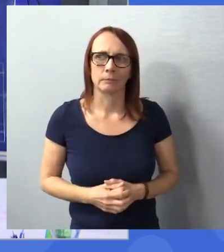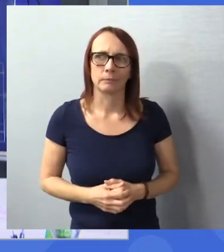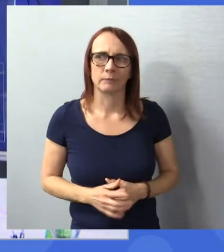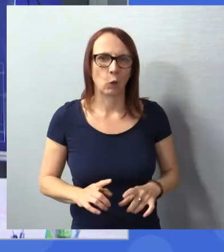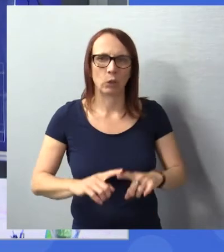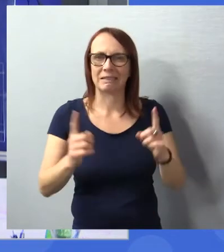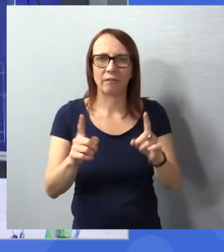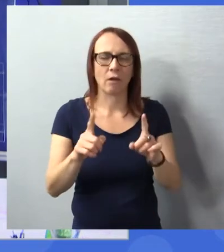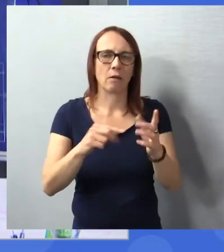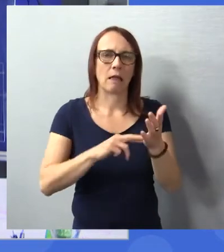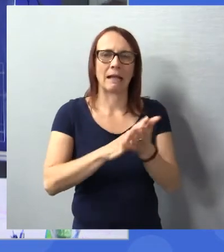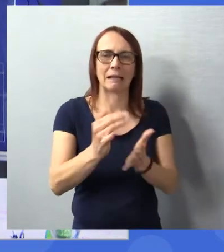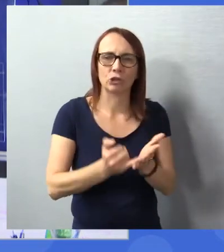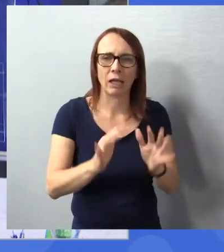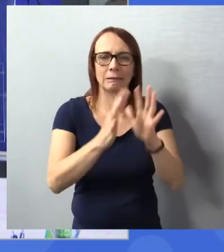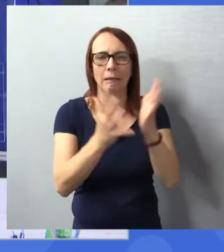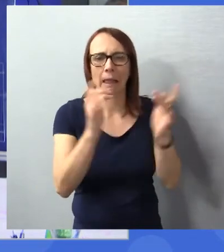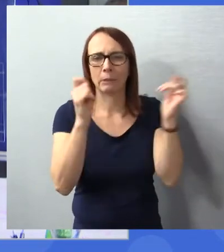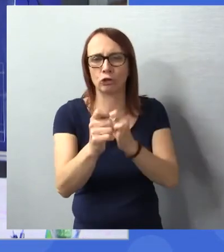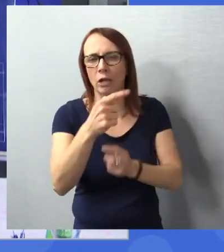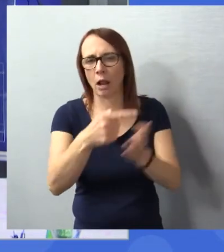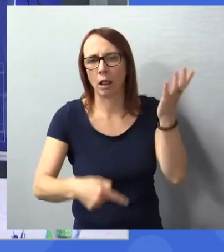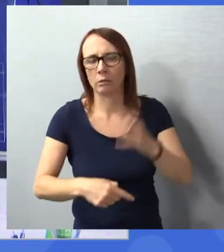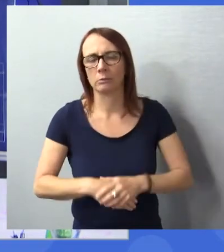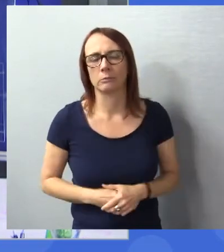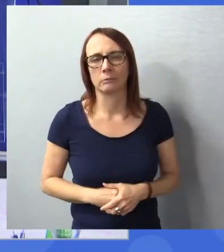NHS climate change being very specific about that